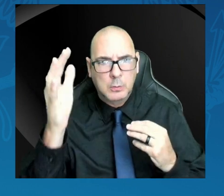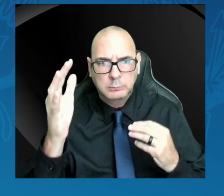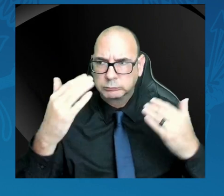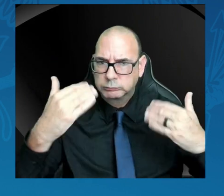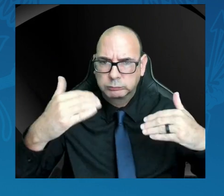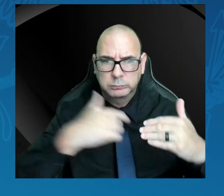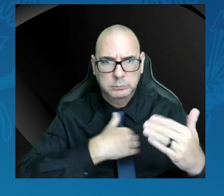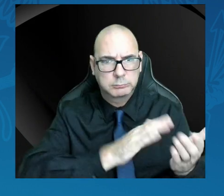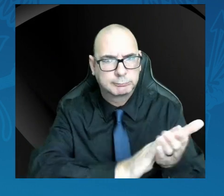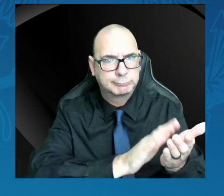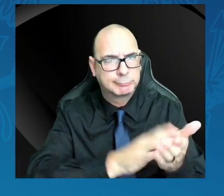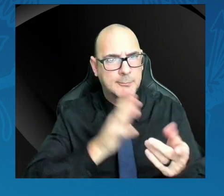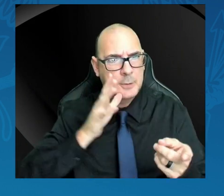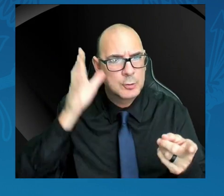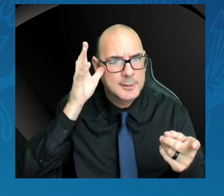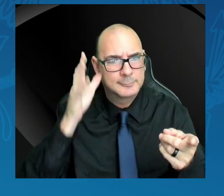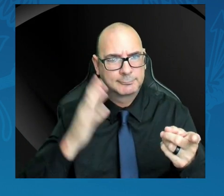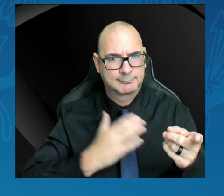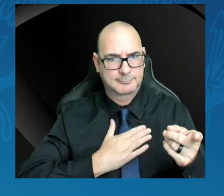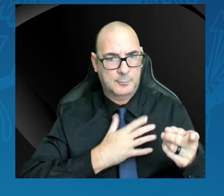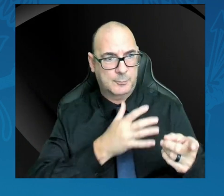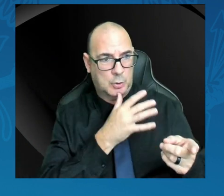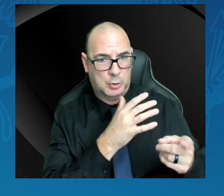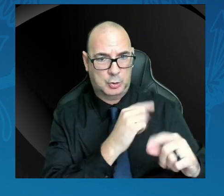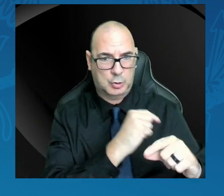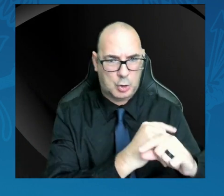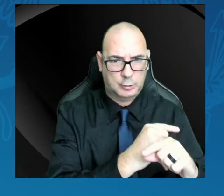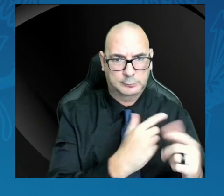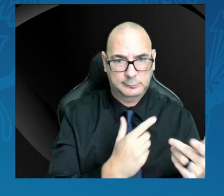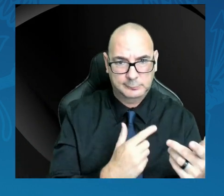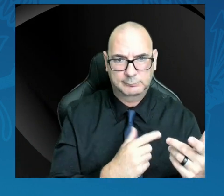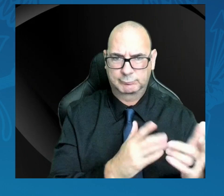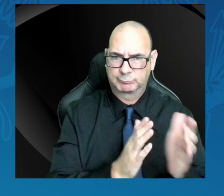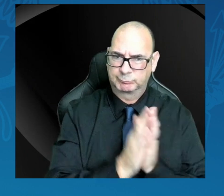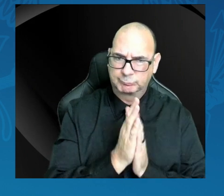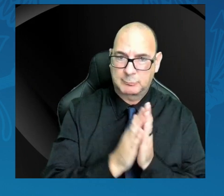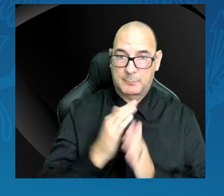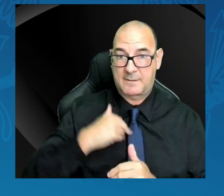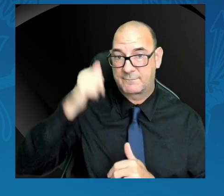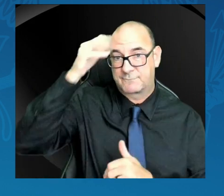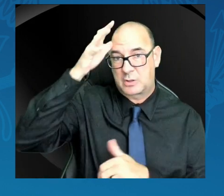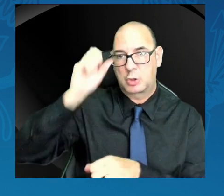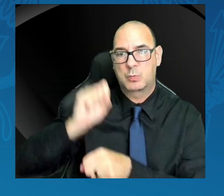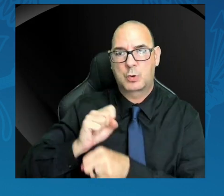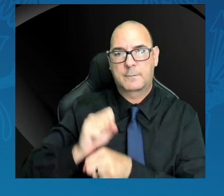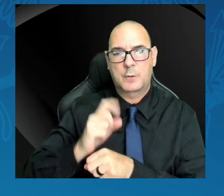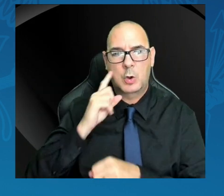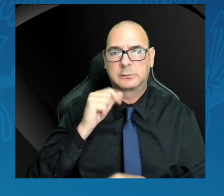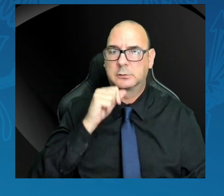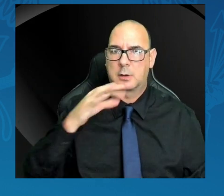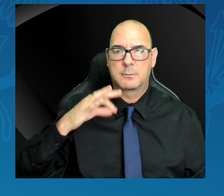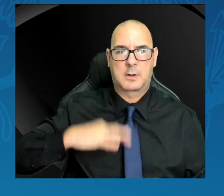and my dad who works in an environmental nonprofit. I have a lot to thank them for. Last October, my best friend Catalina Holiday